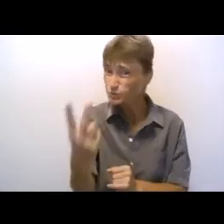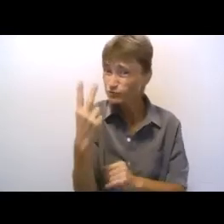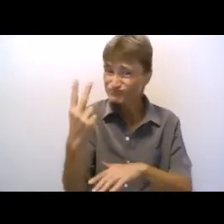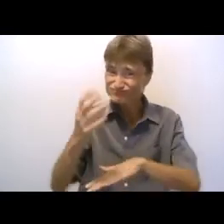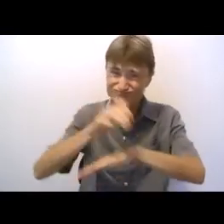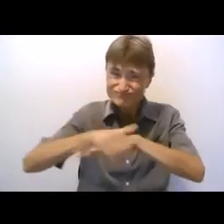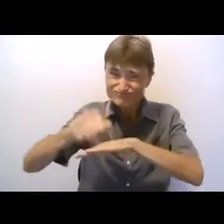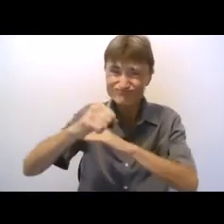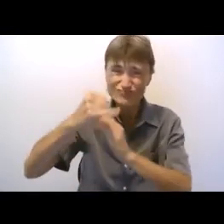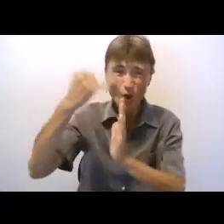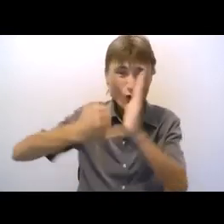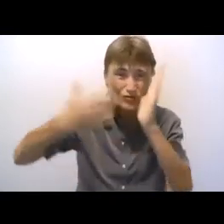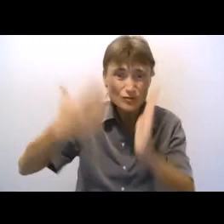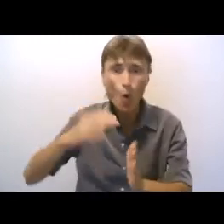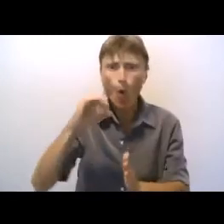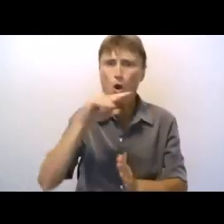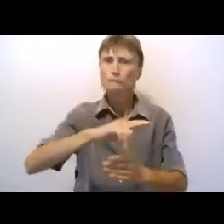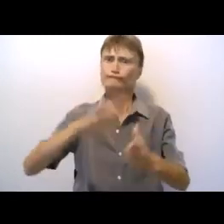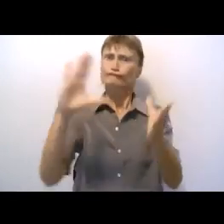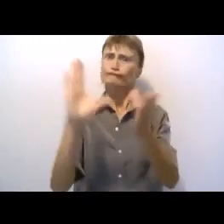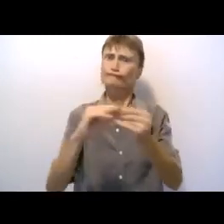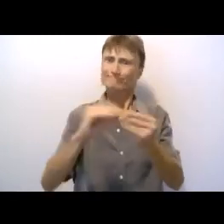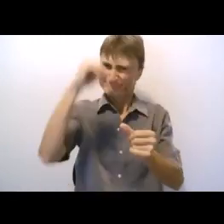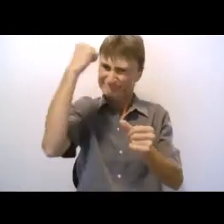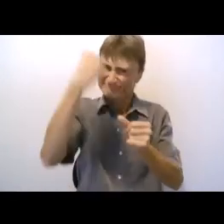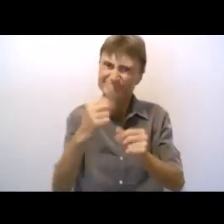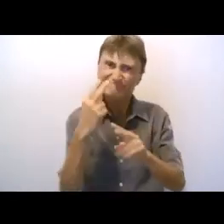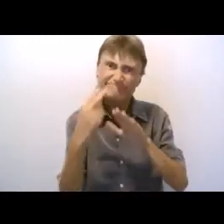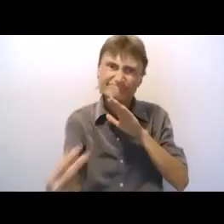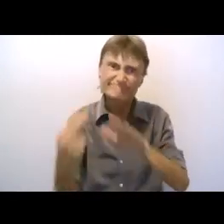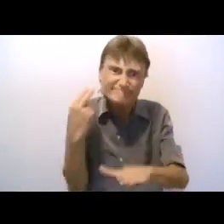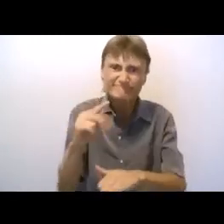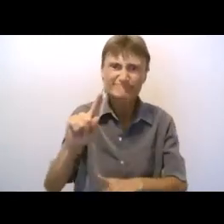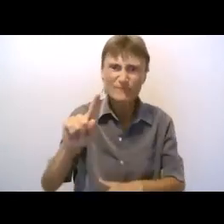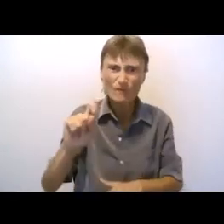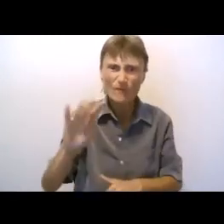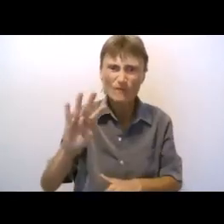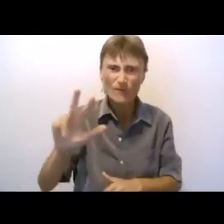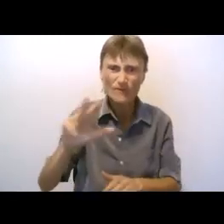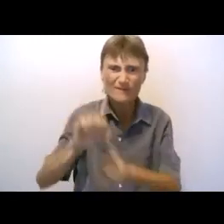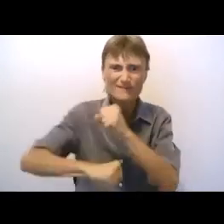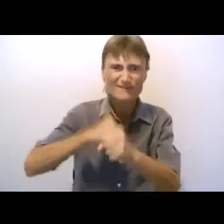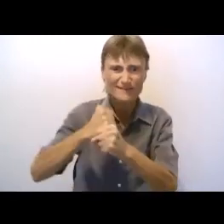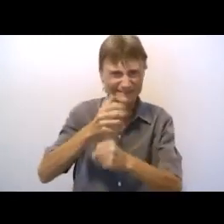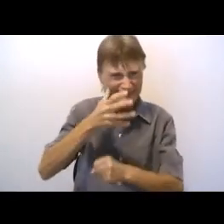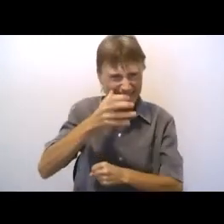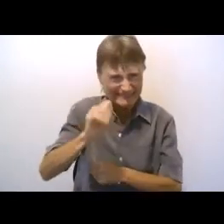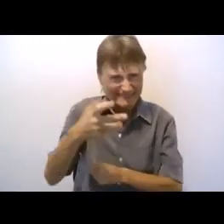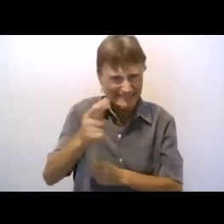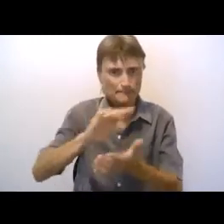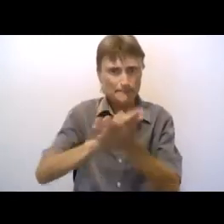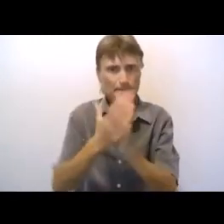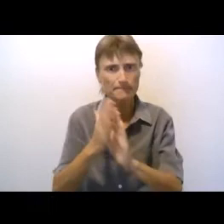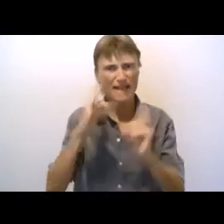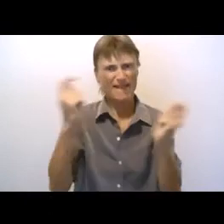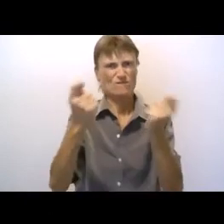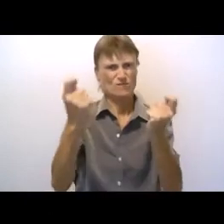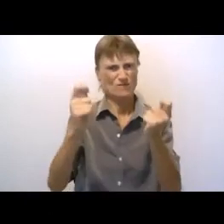Treaty 7 and the anniversary. This past weekend I had the great gift of